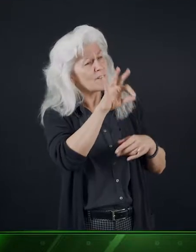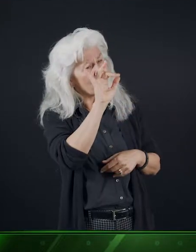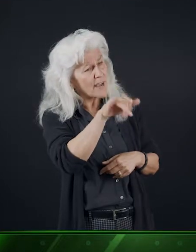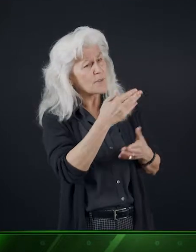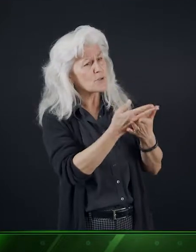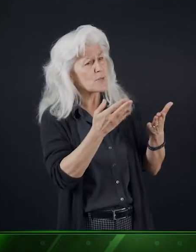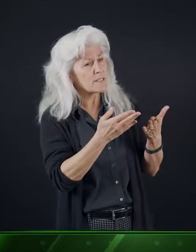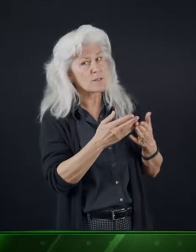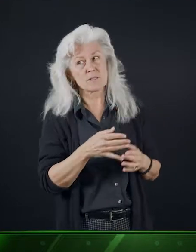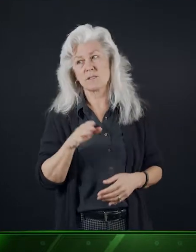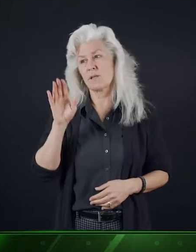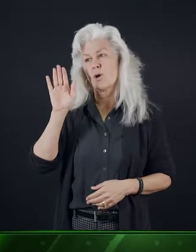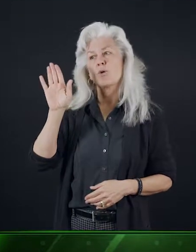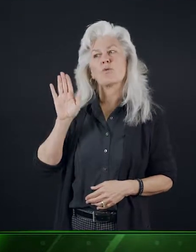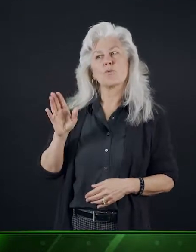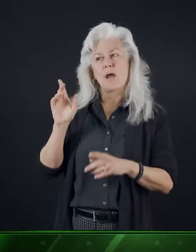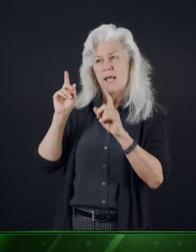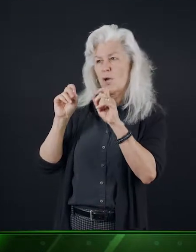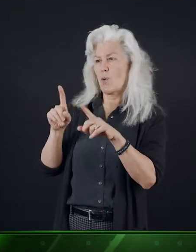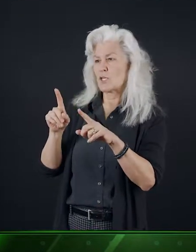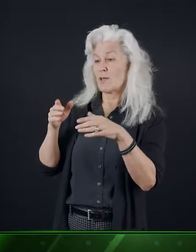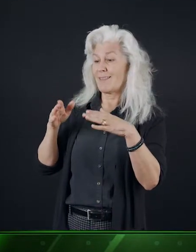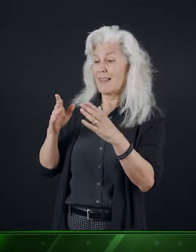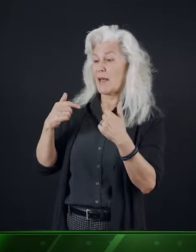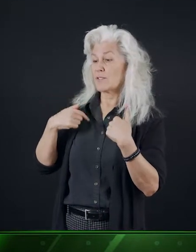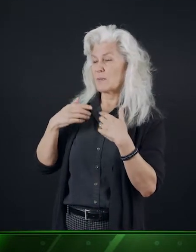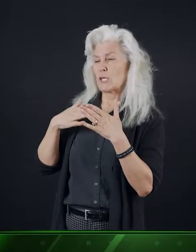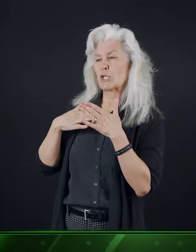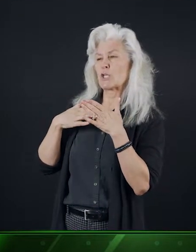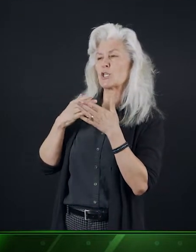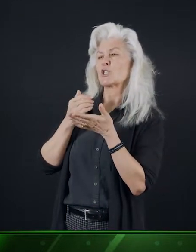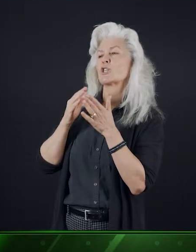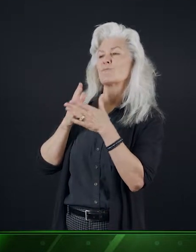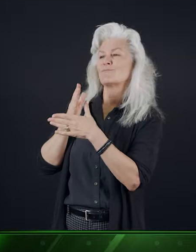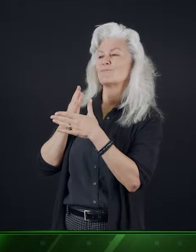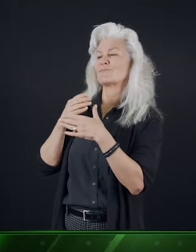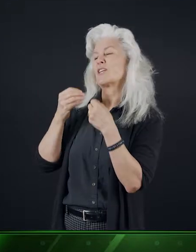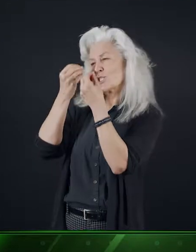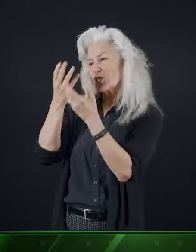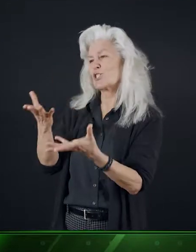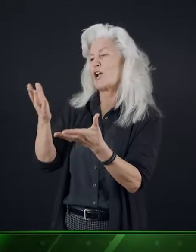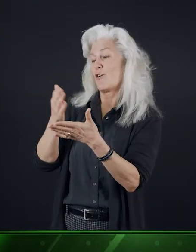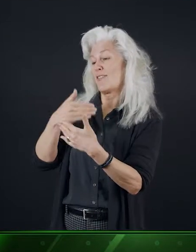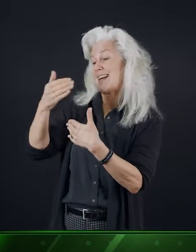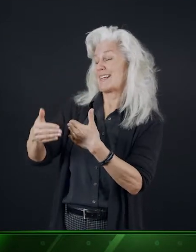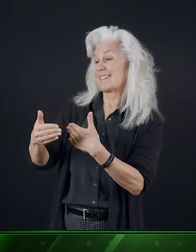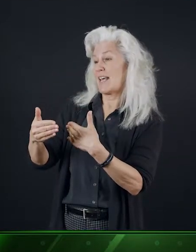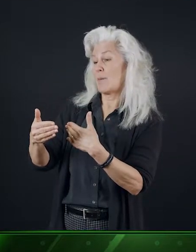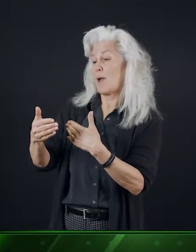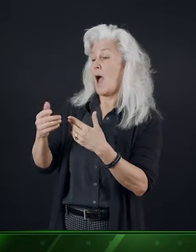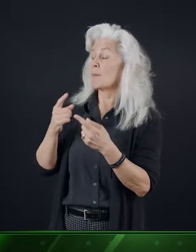That's an awesome question and allows me to share the next step on our journey to help developers, with a pre-announce that these resources